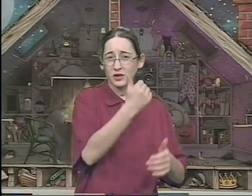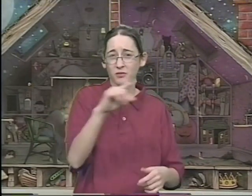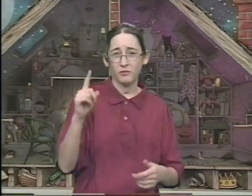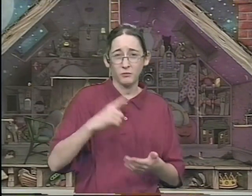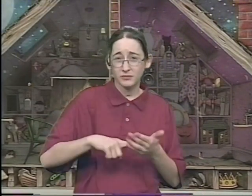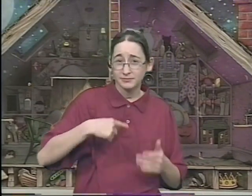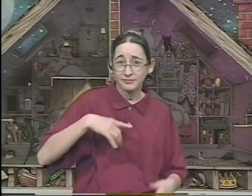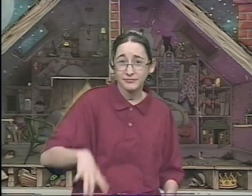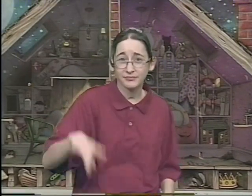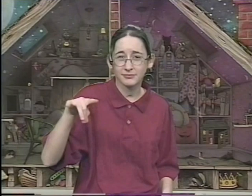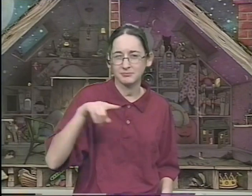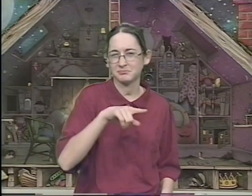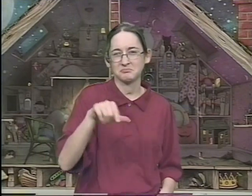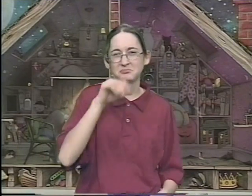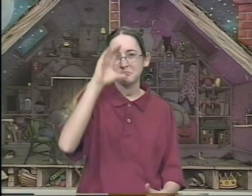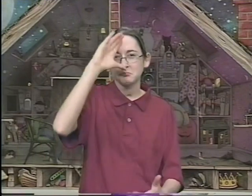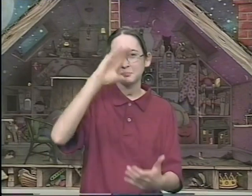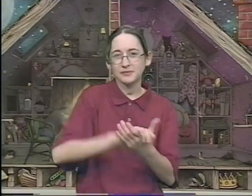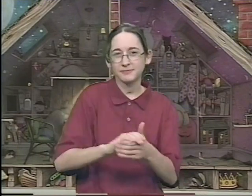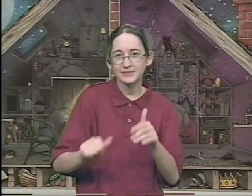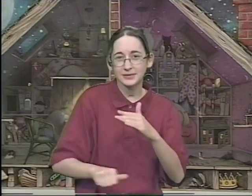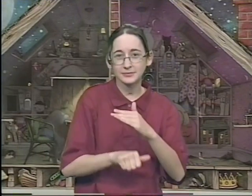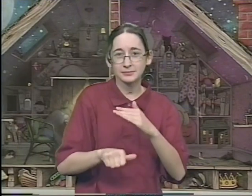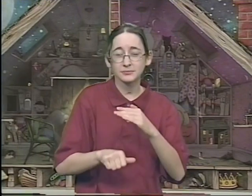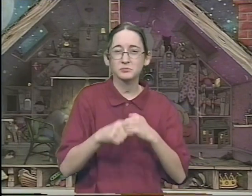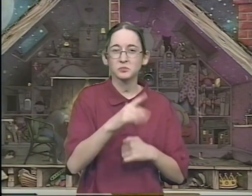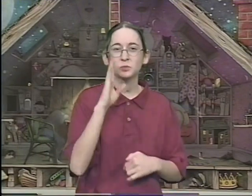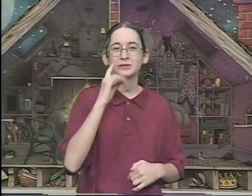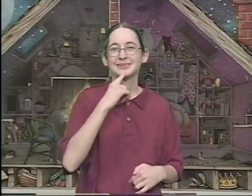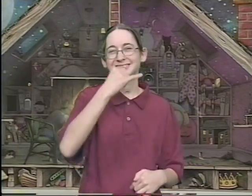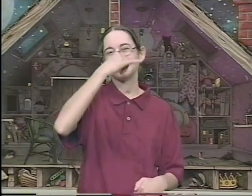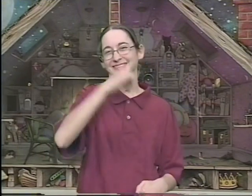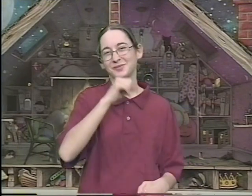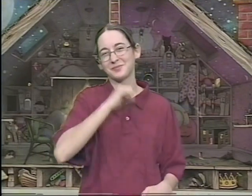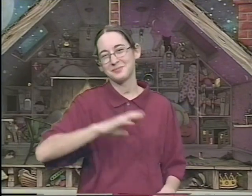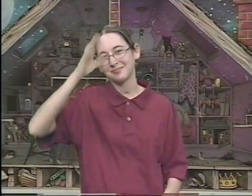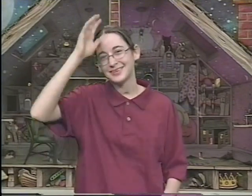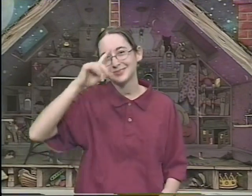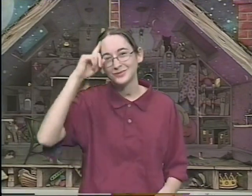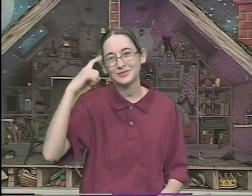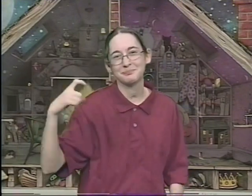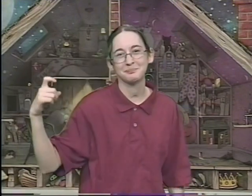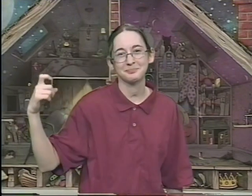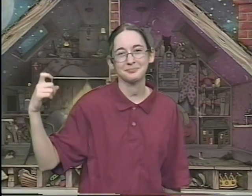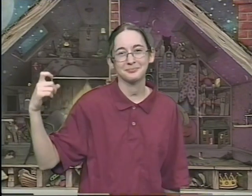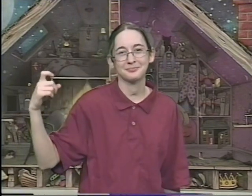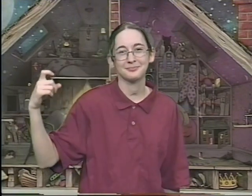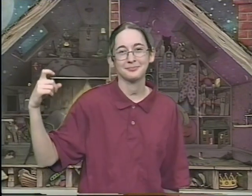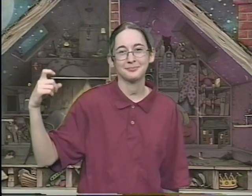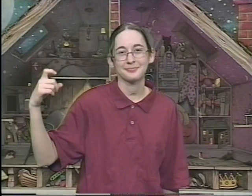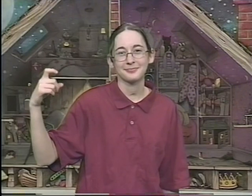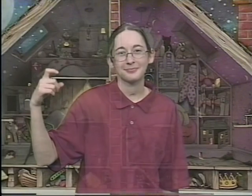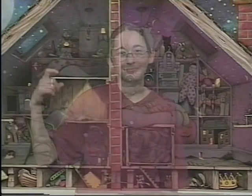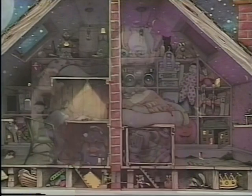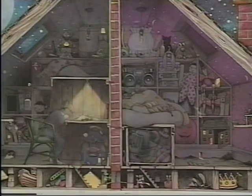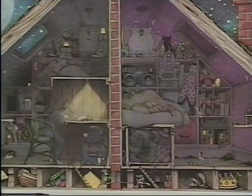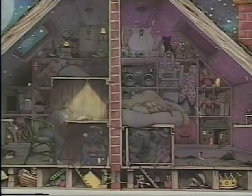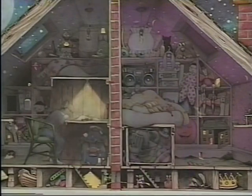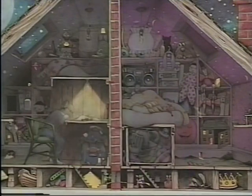I didn't show anyone what I'd found. They wouldn't believe in Atlantis. "It's just a silly old mans dream,"